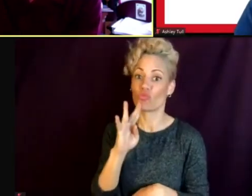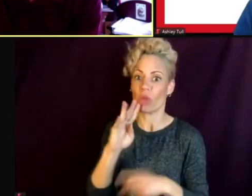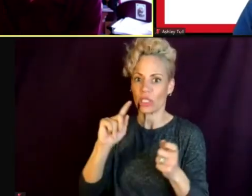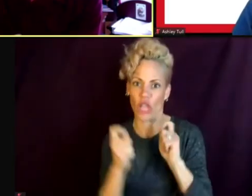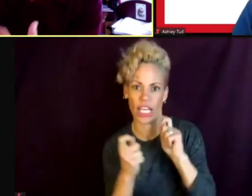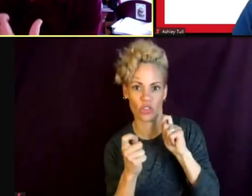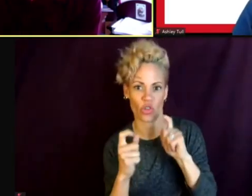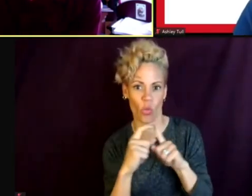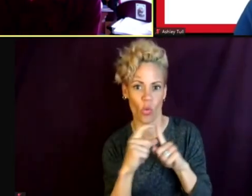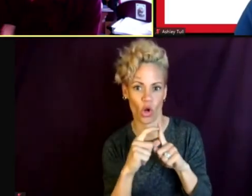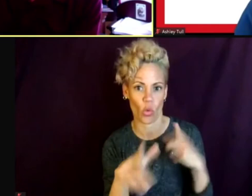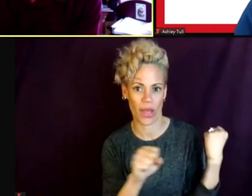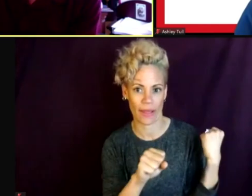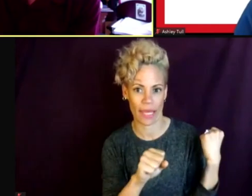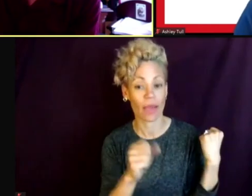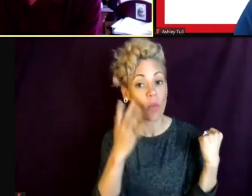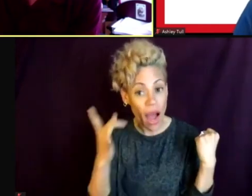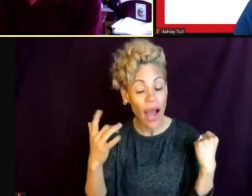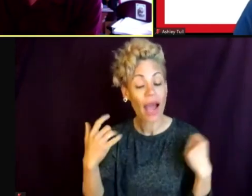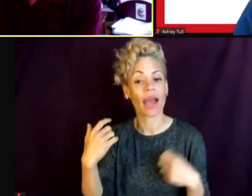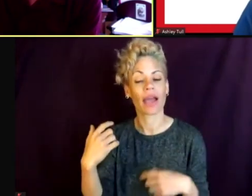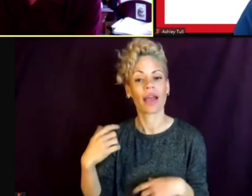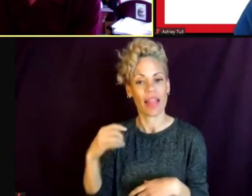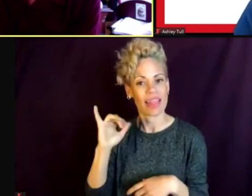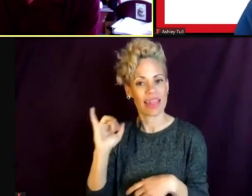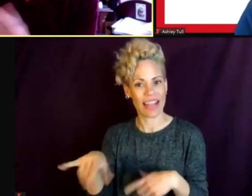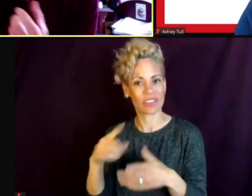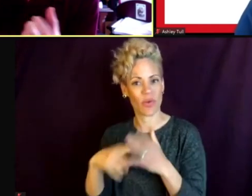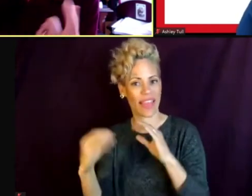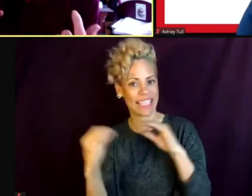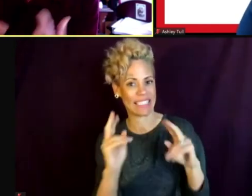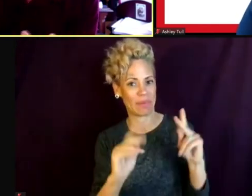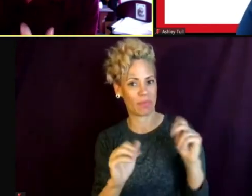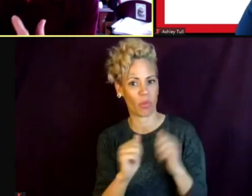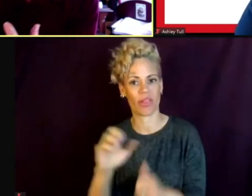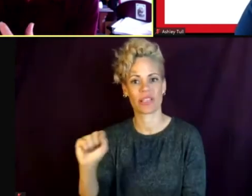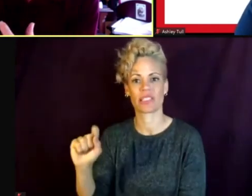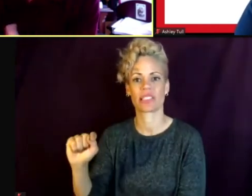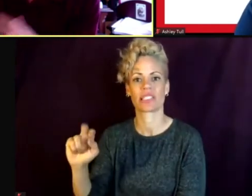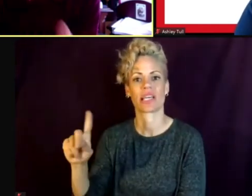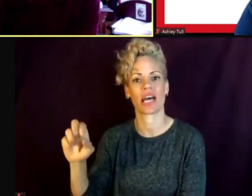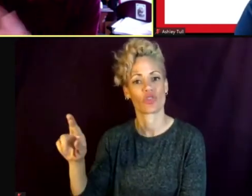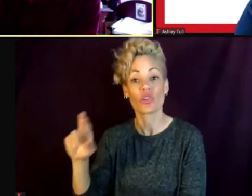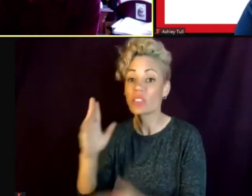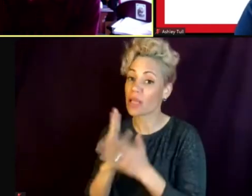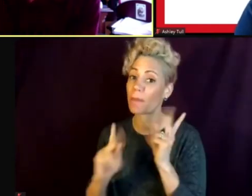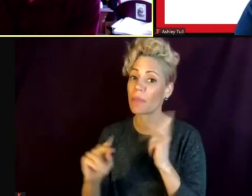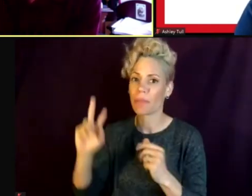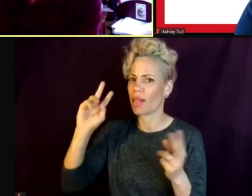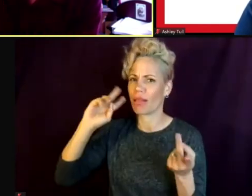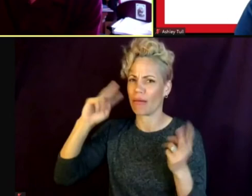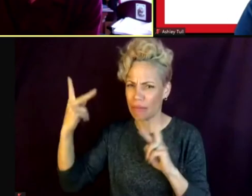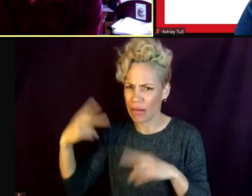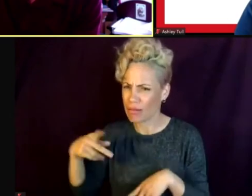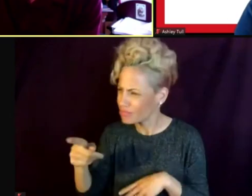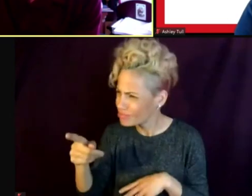in order to keep speaking. Some people misinterpret that, that there's something wrong with him.